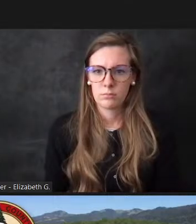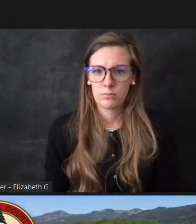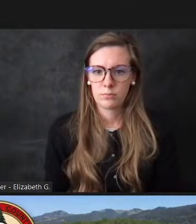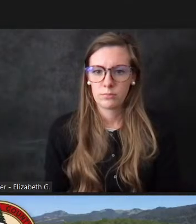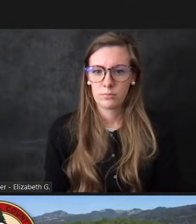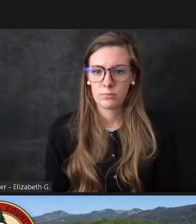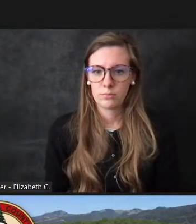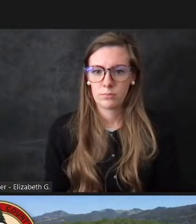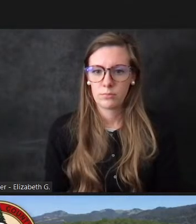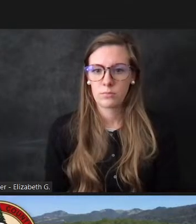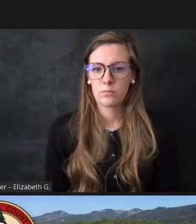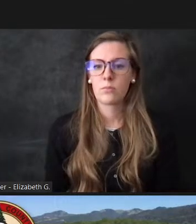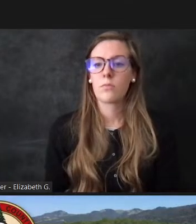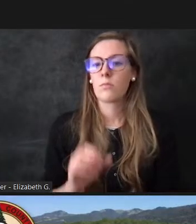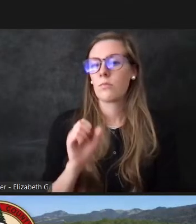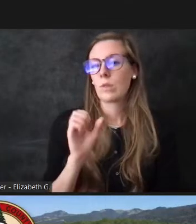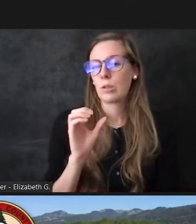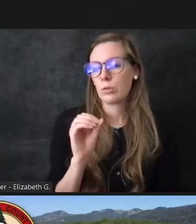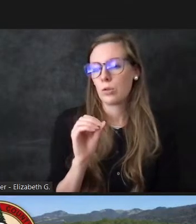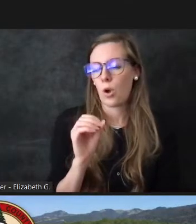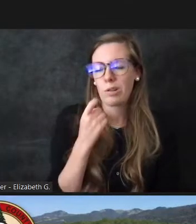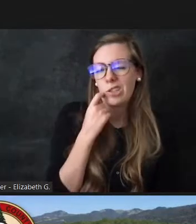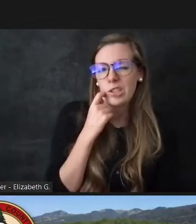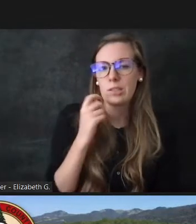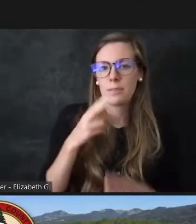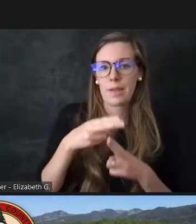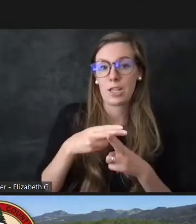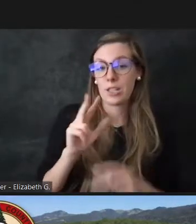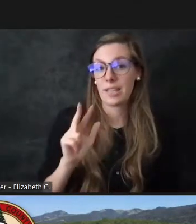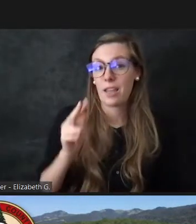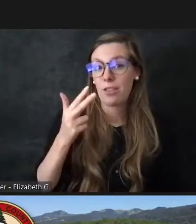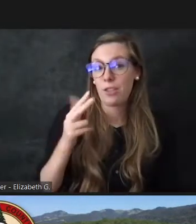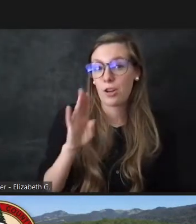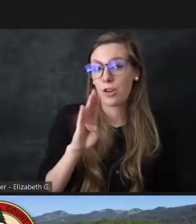Like how WEA talked in the past the third round of vaccines, for the